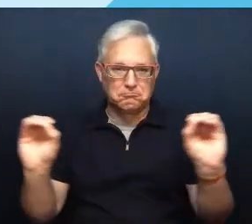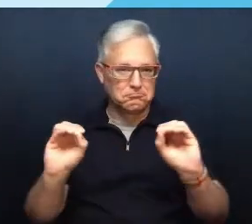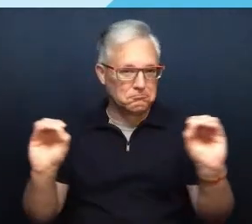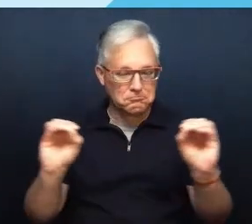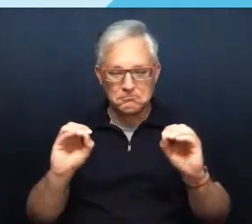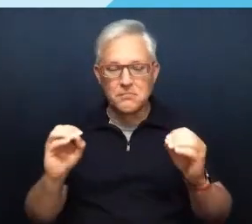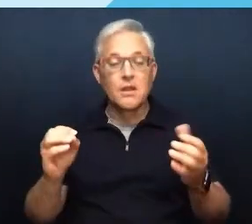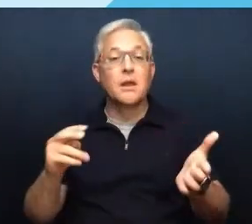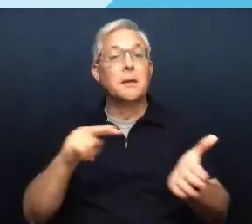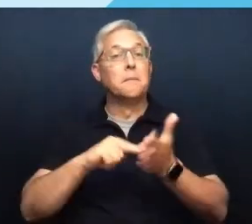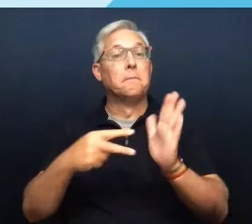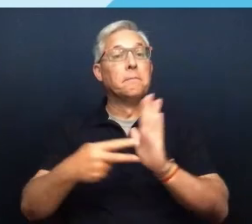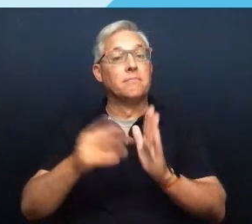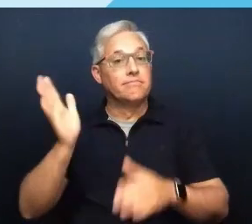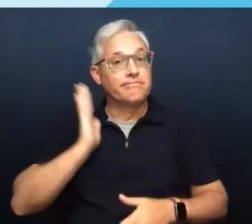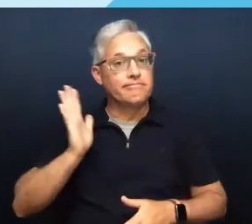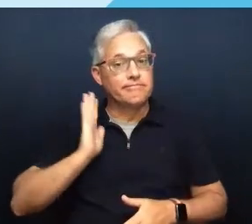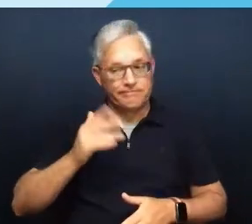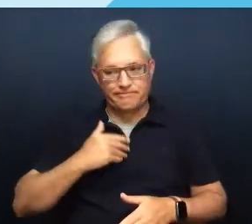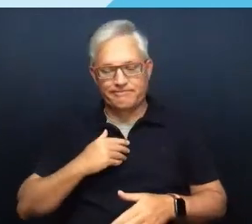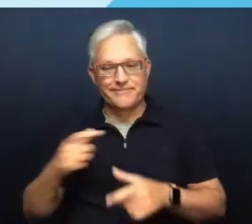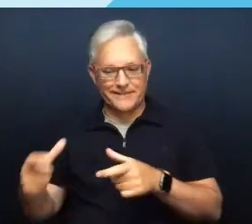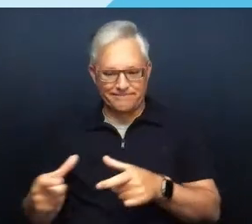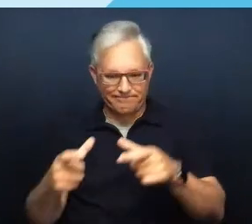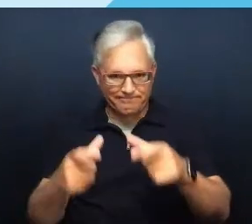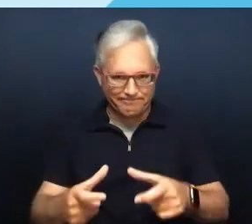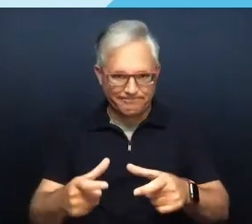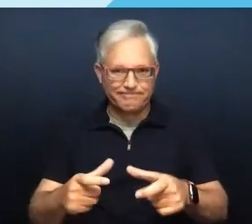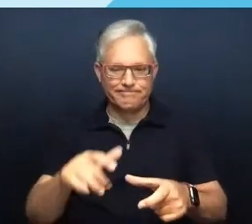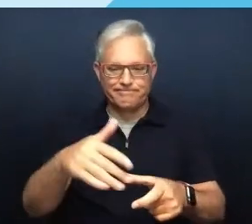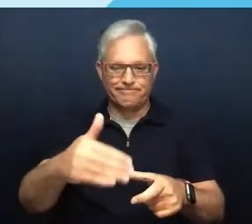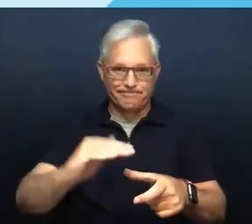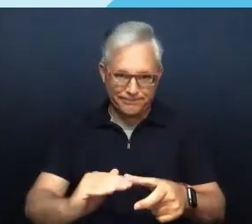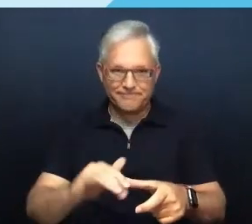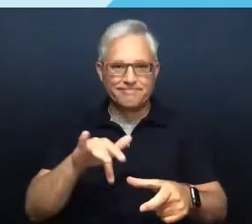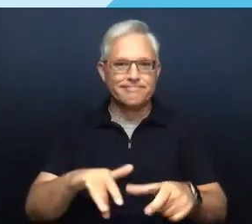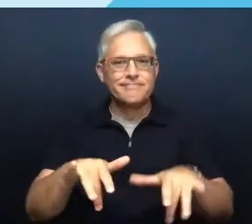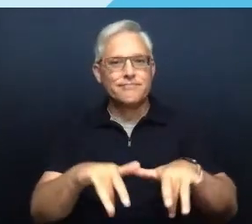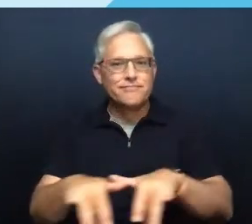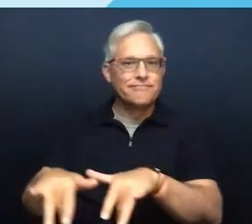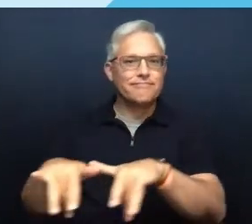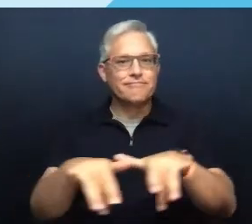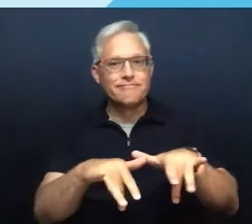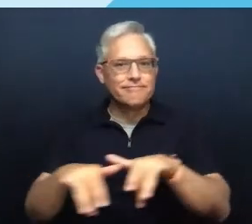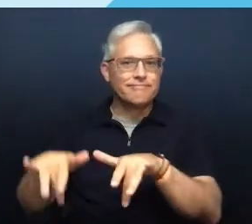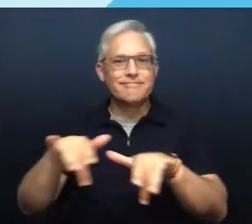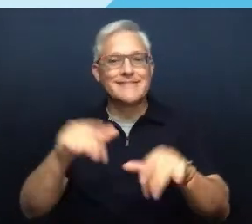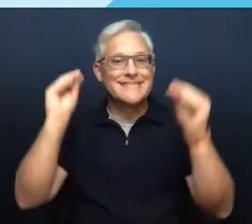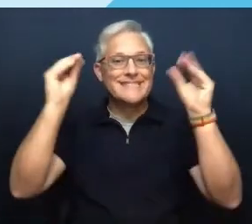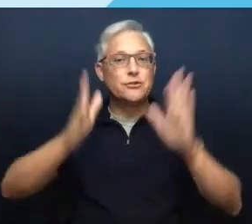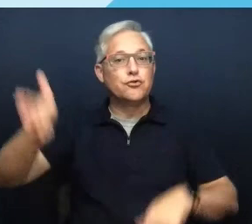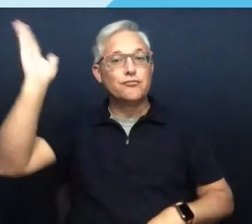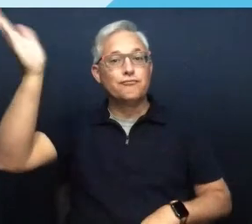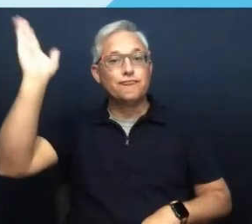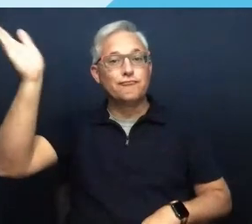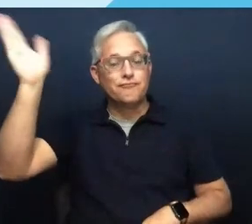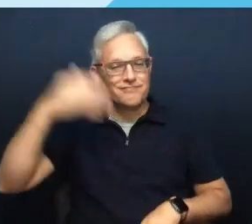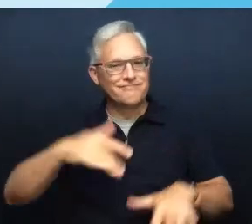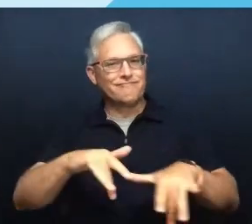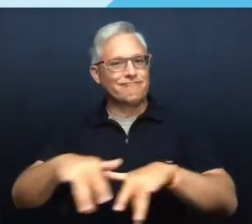lectures and have readers sometimes to read textbooks, those kinds of things to me, and I would have to listen